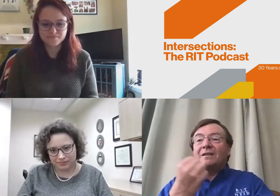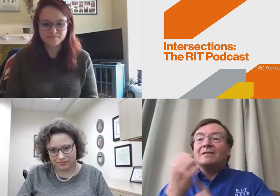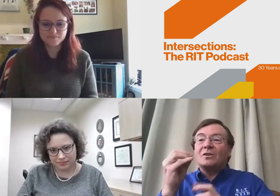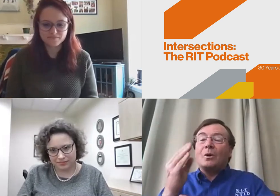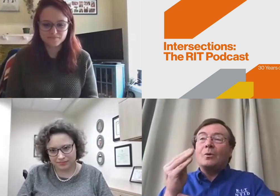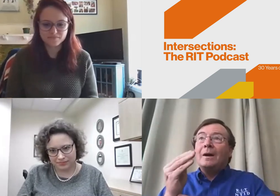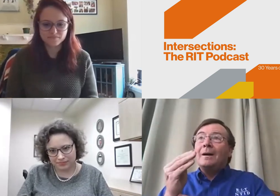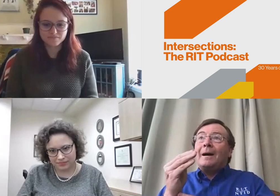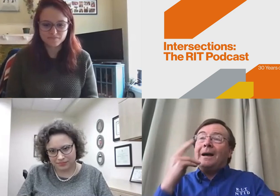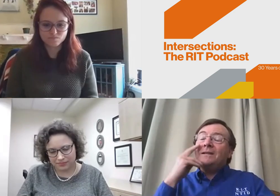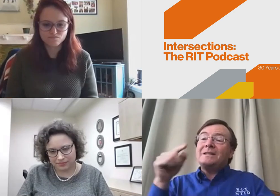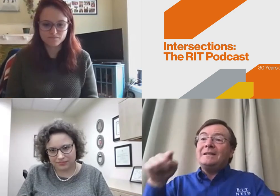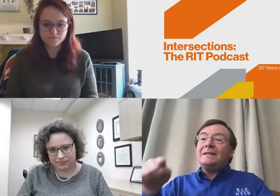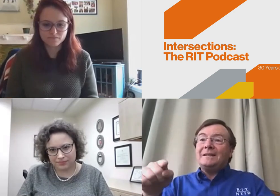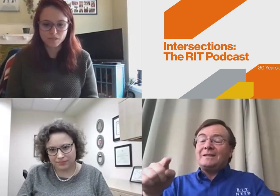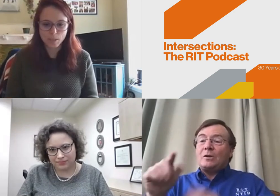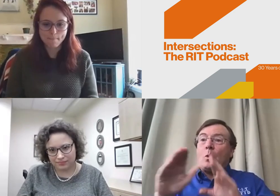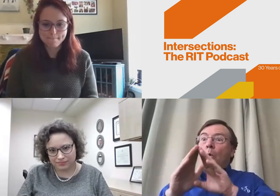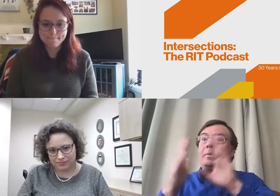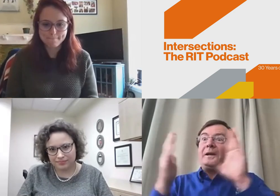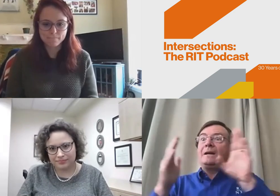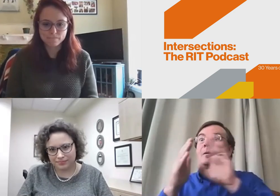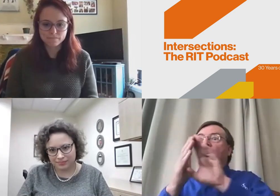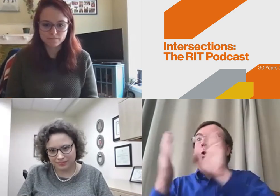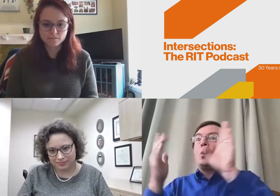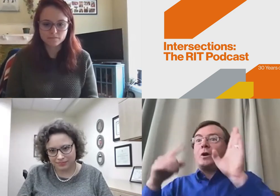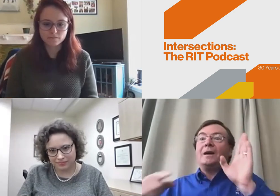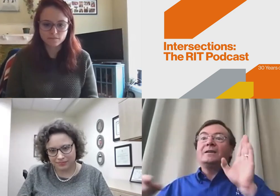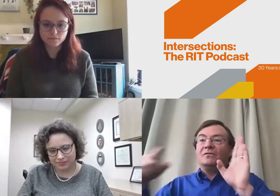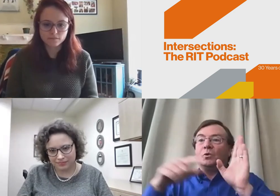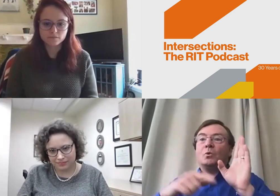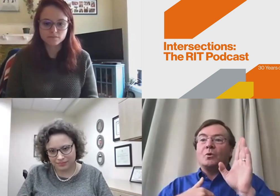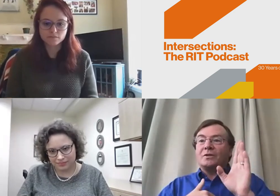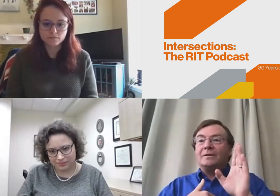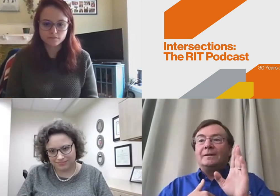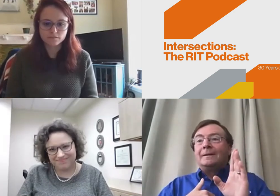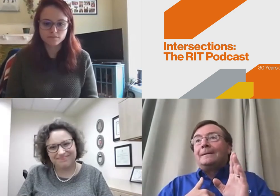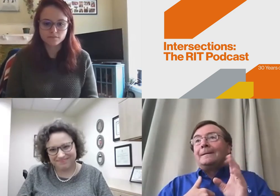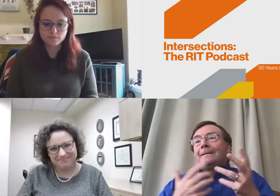So, I just see this opening up all kinds of doors.